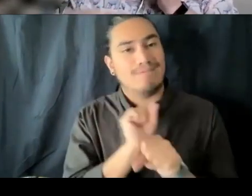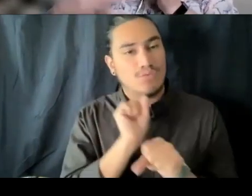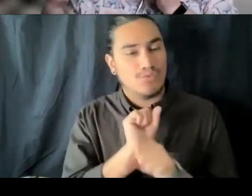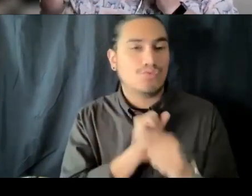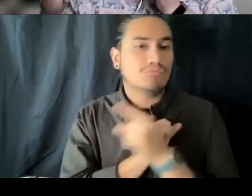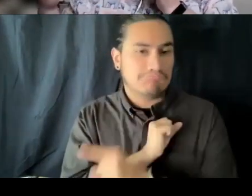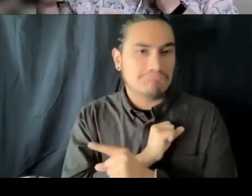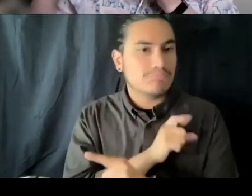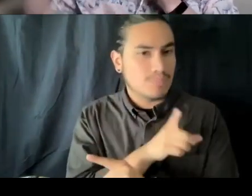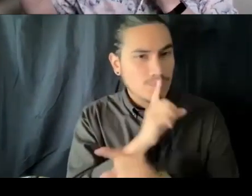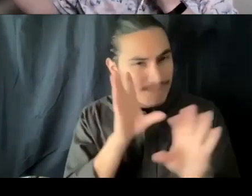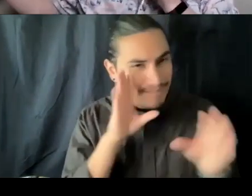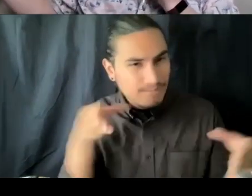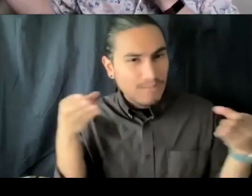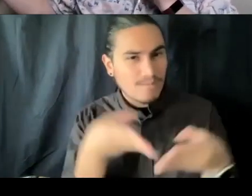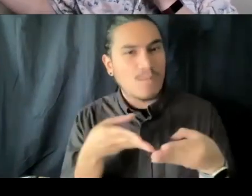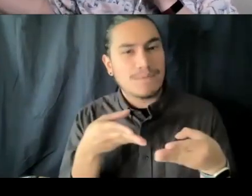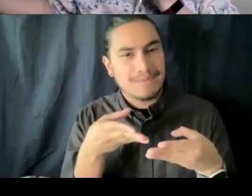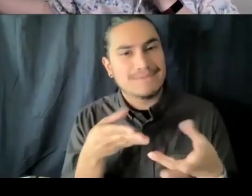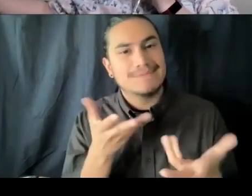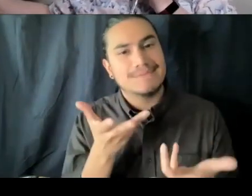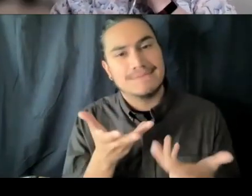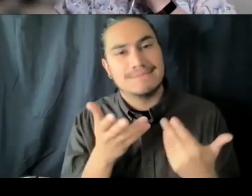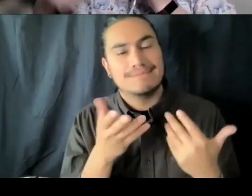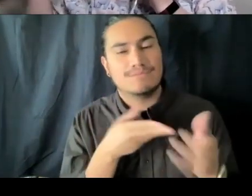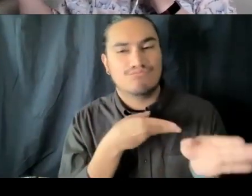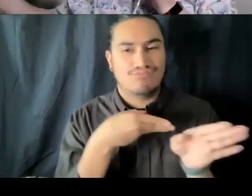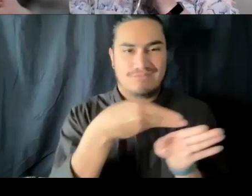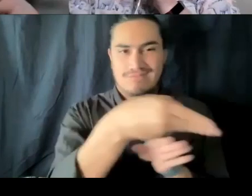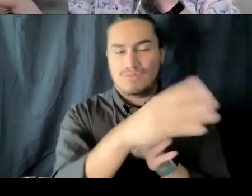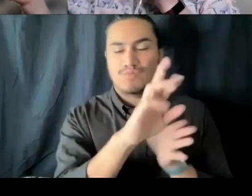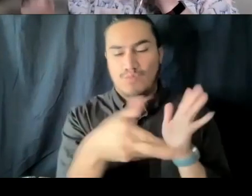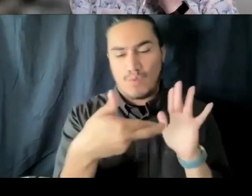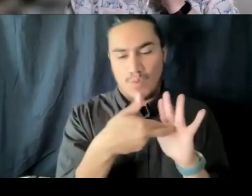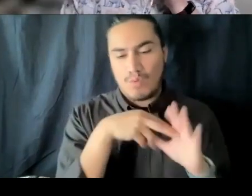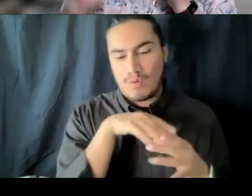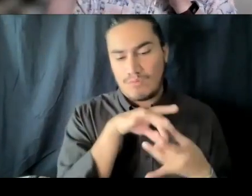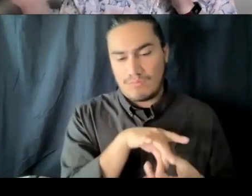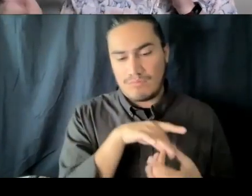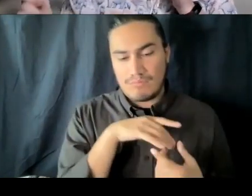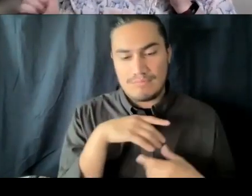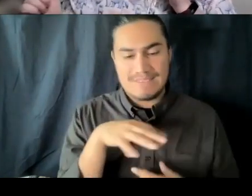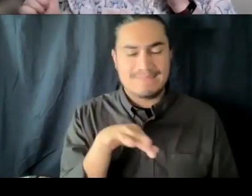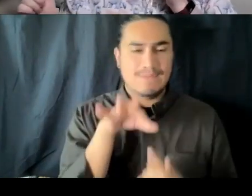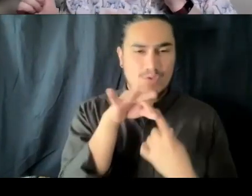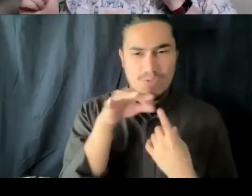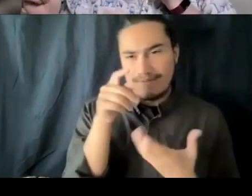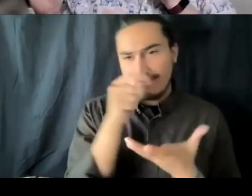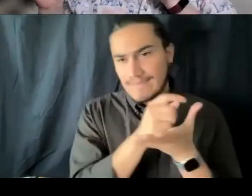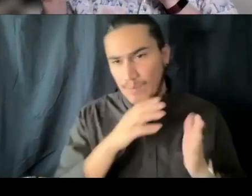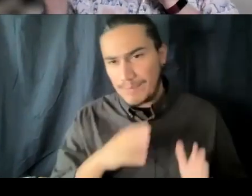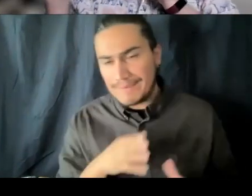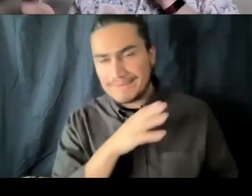really at kinda the professional's role, especially therapists and you know,